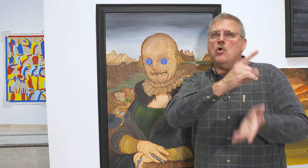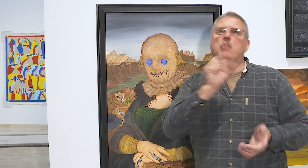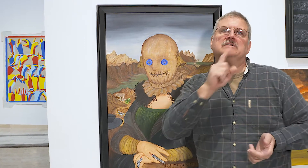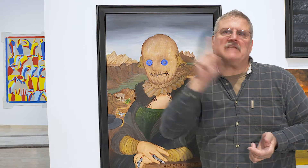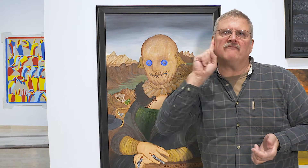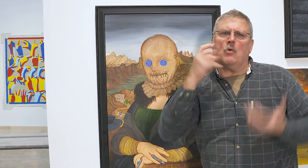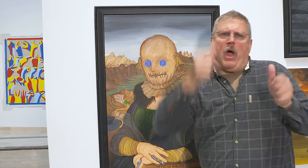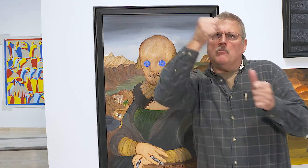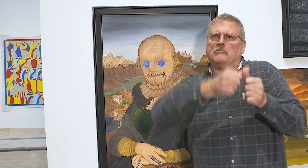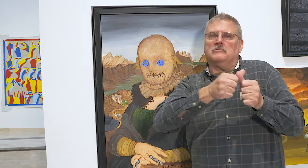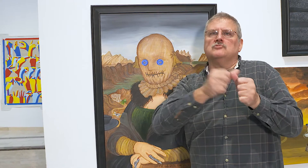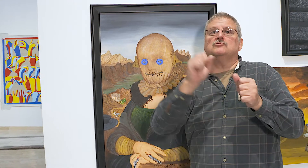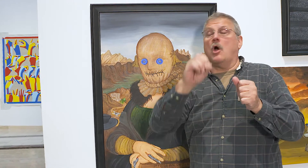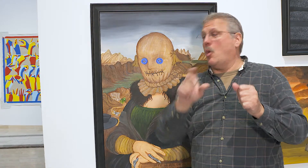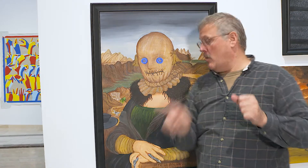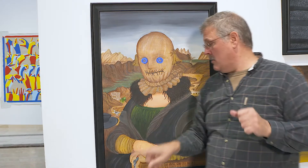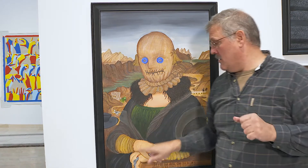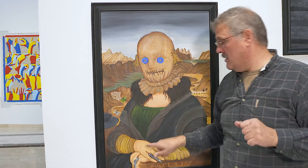that they were deaf and never remember."